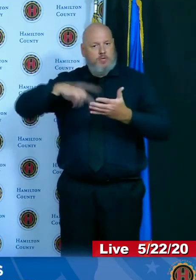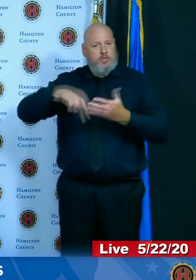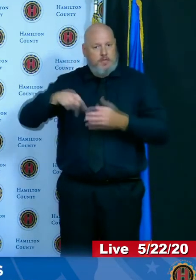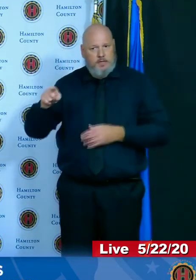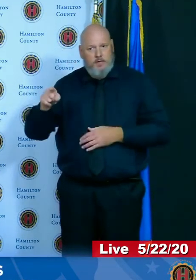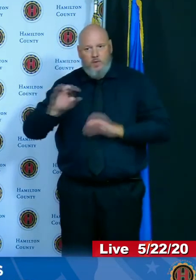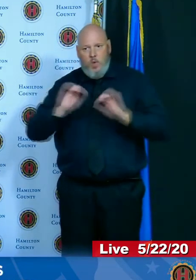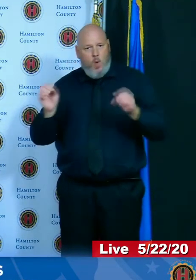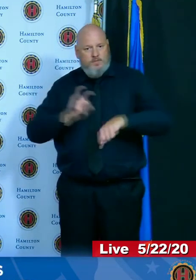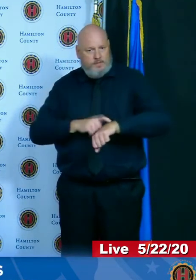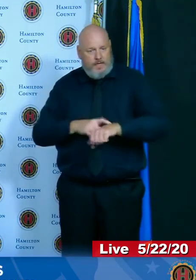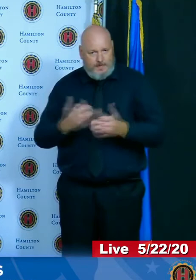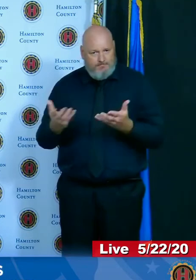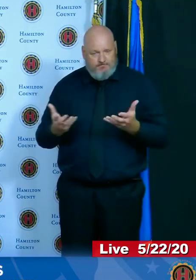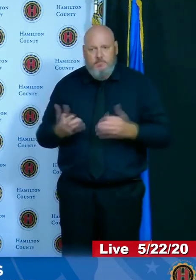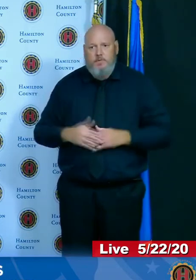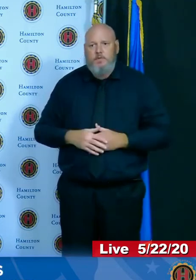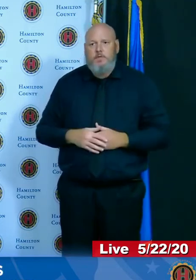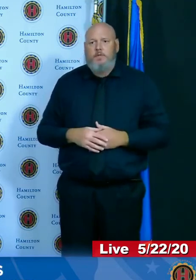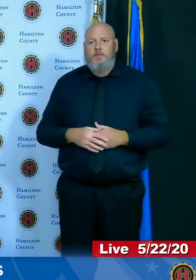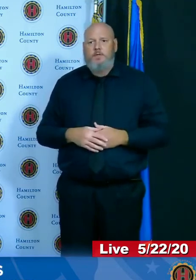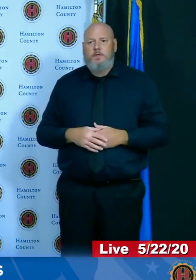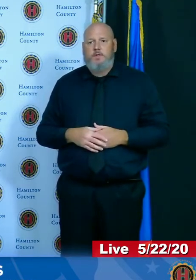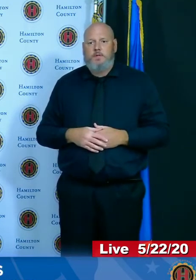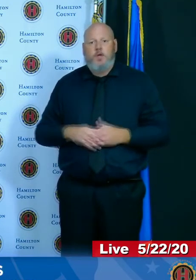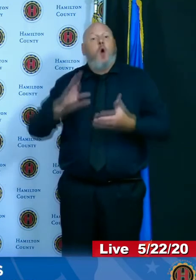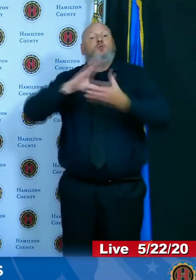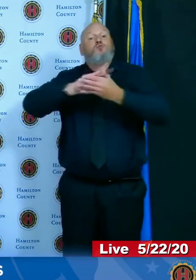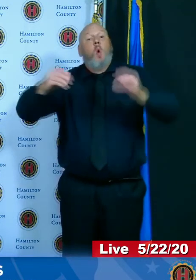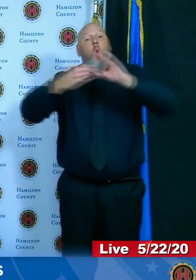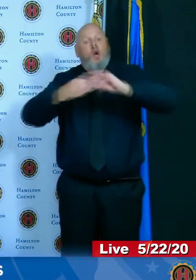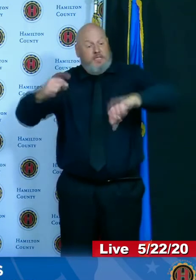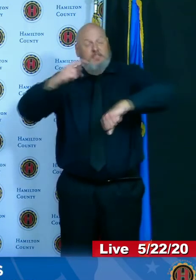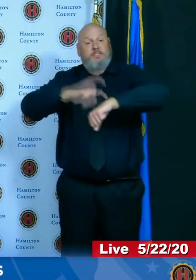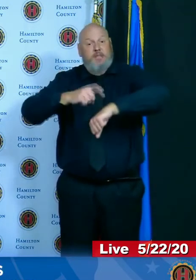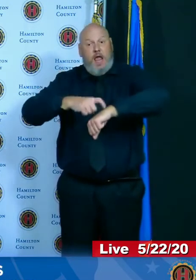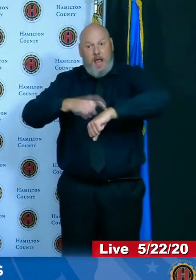searching finding trusted health information and getting assistance with